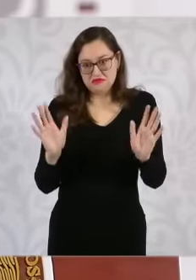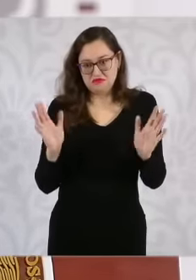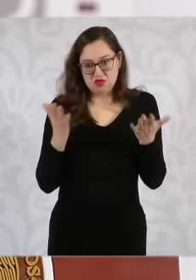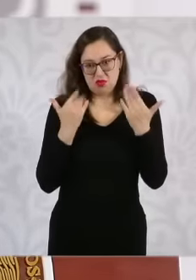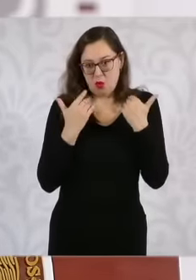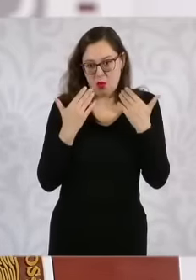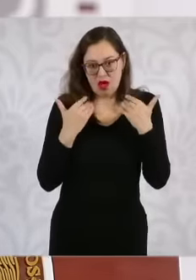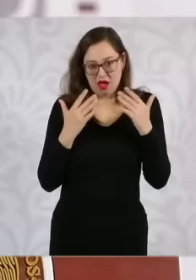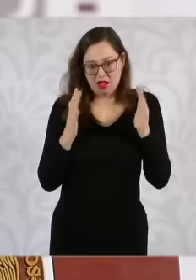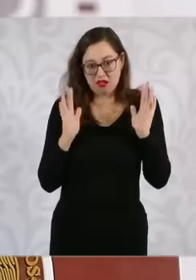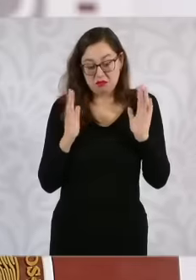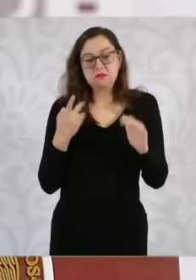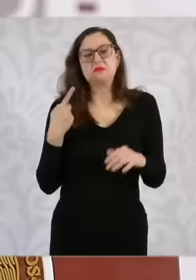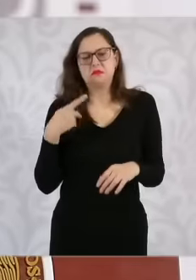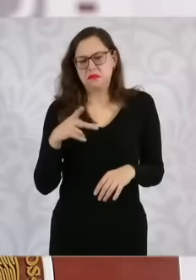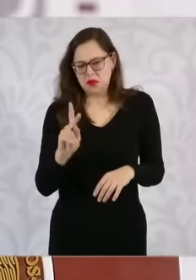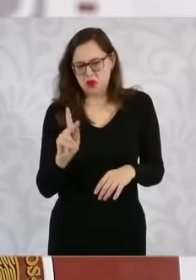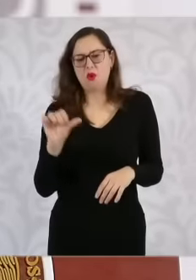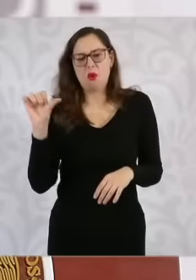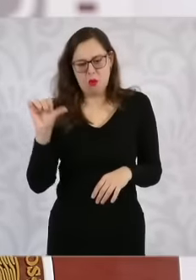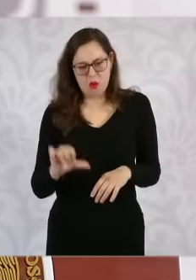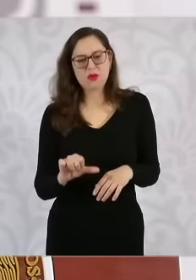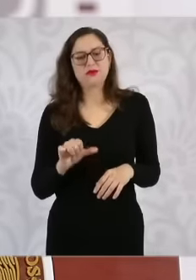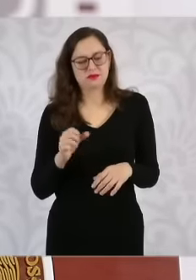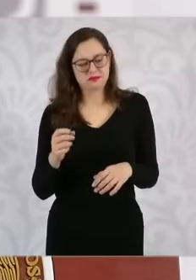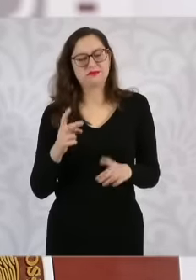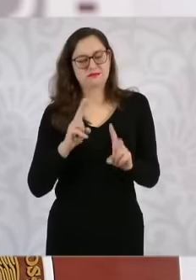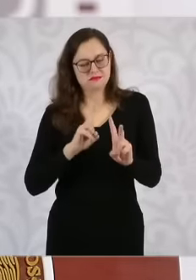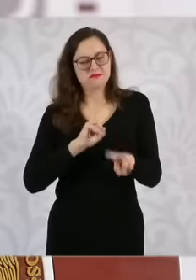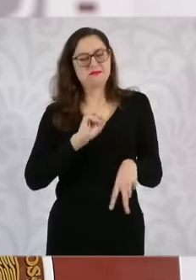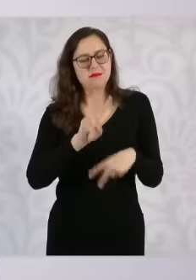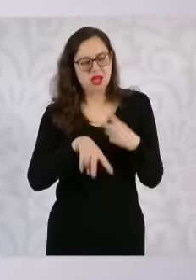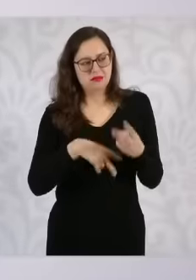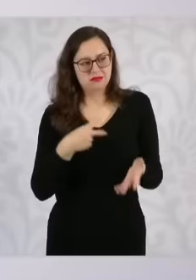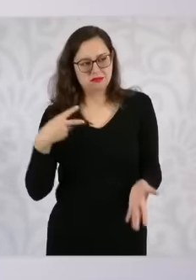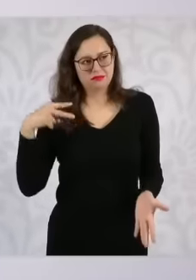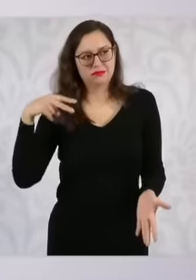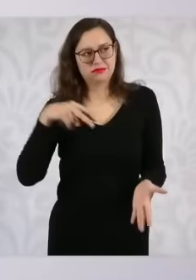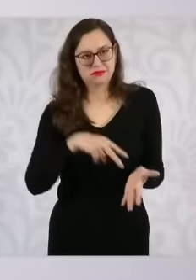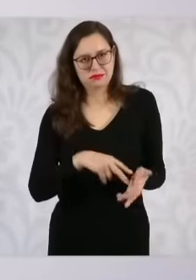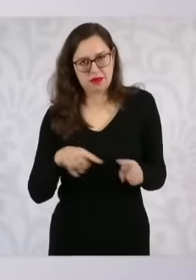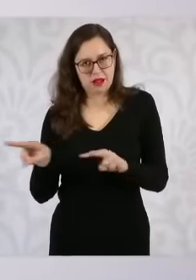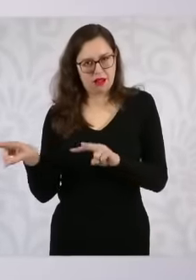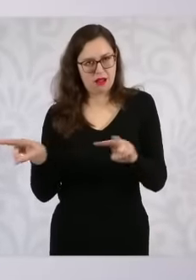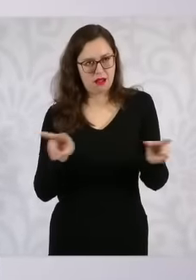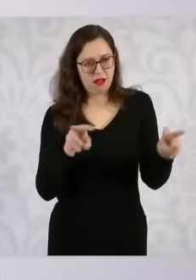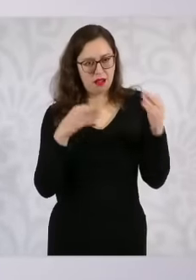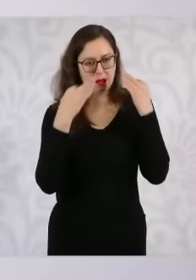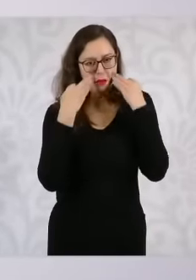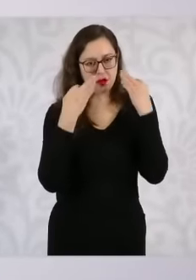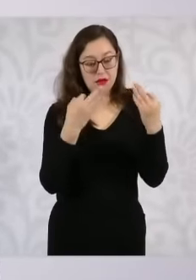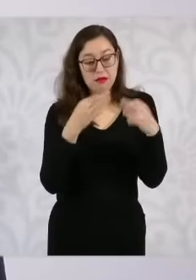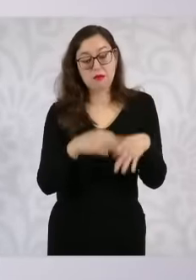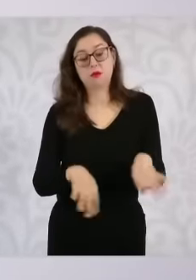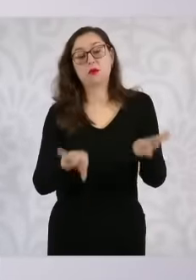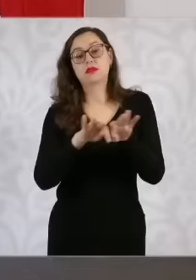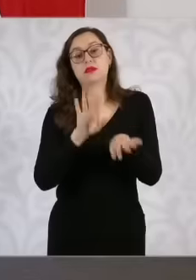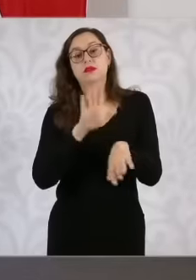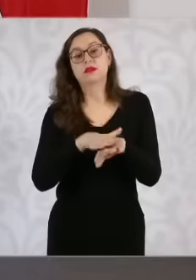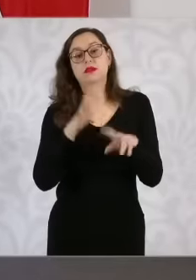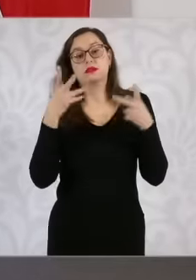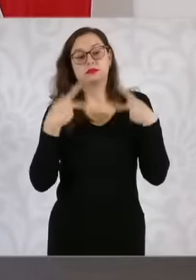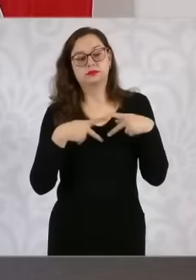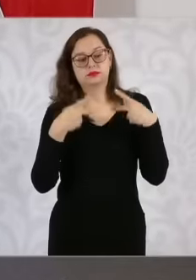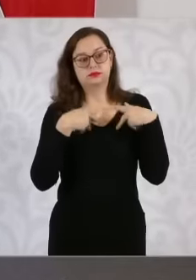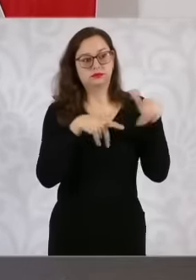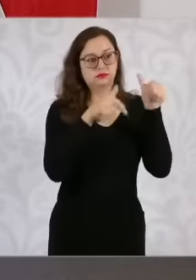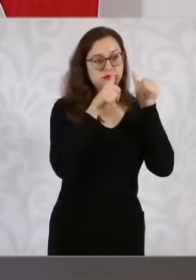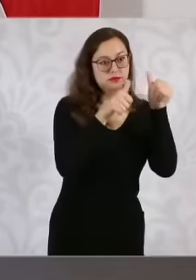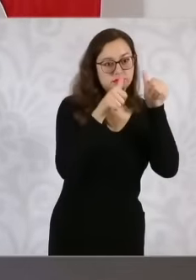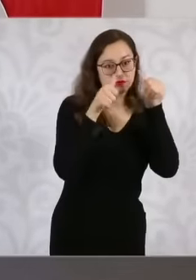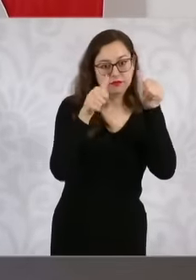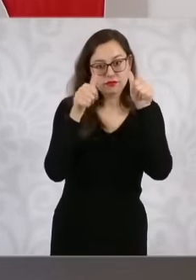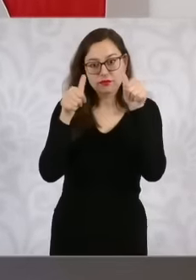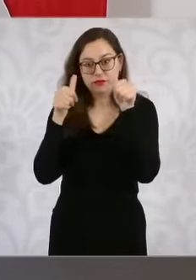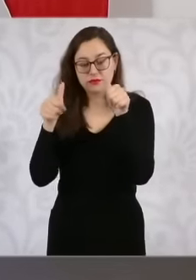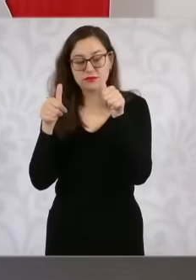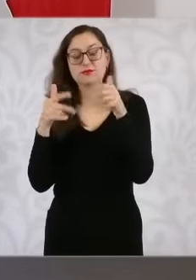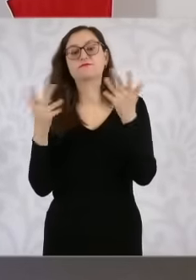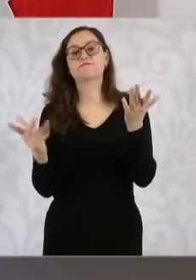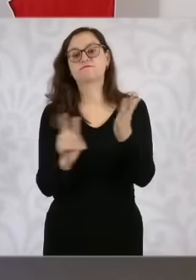strengthen support for the population. That is the objective of course to reduce crimes and